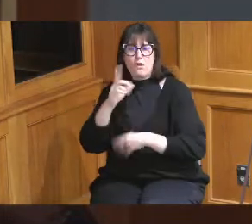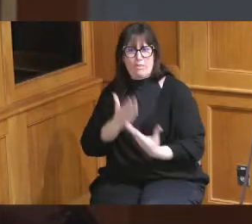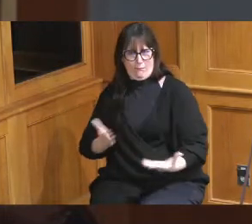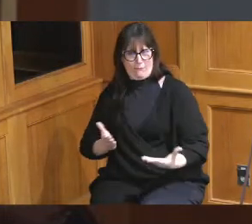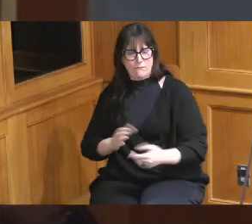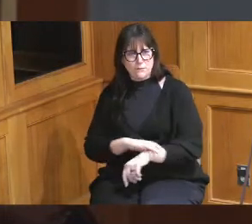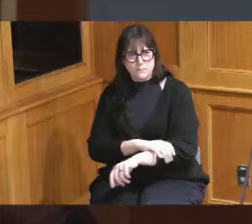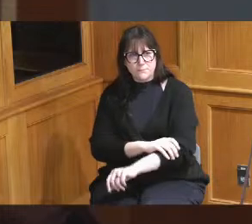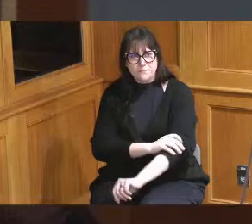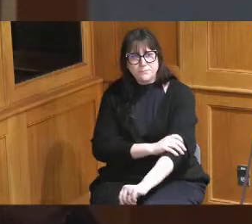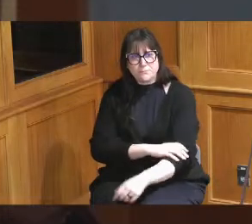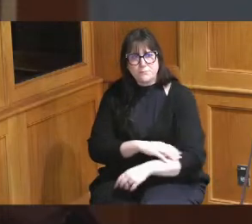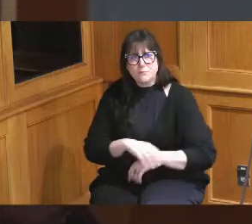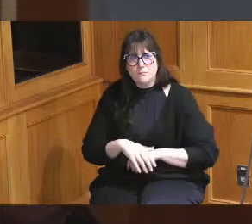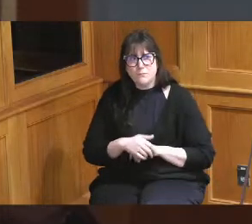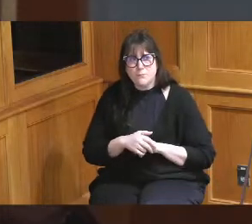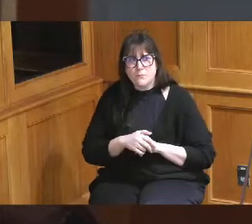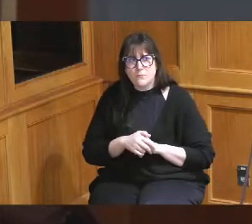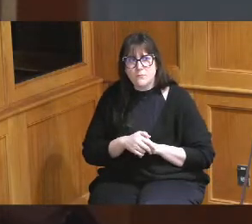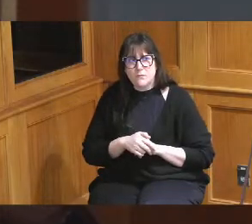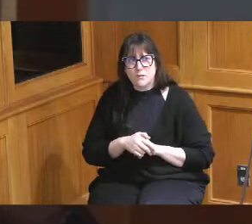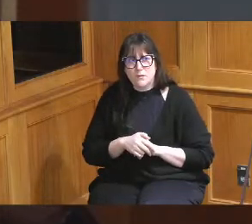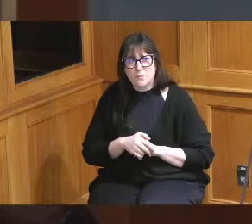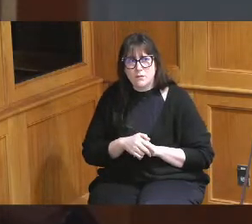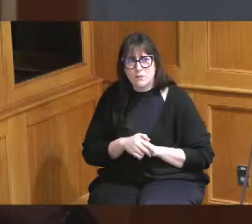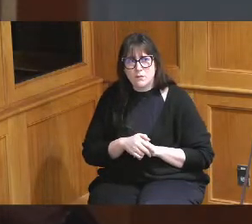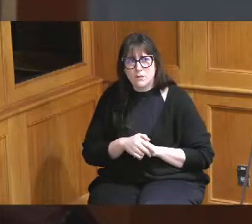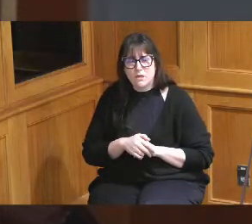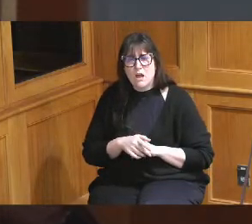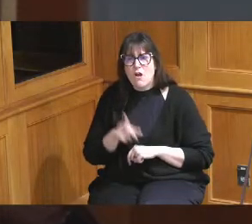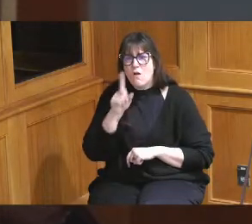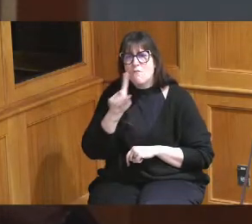of relationships it saved me because I probably didn't see anybody for about a year and a half